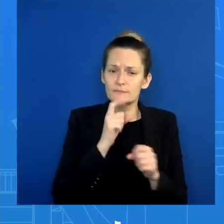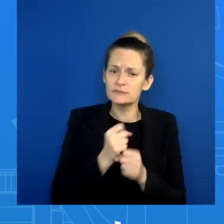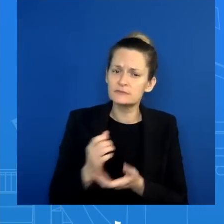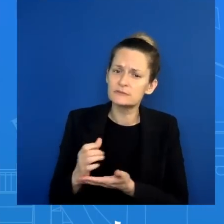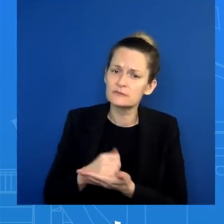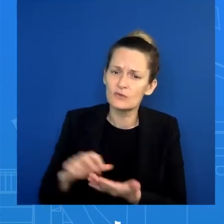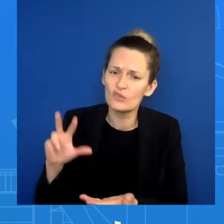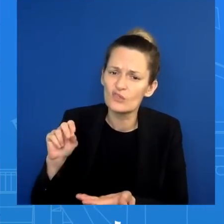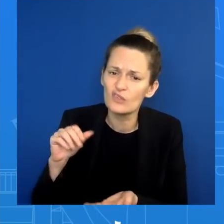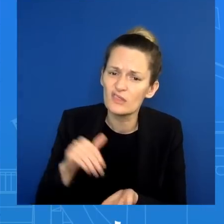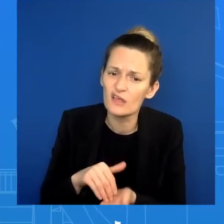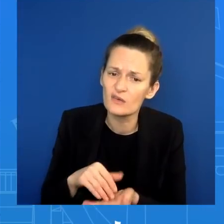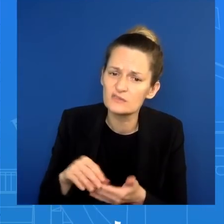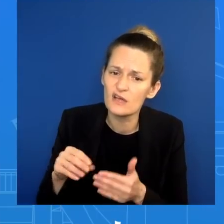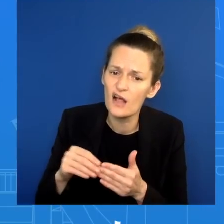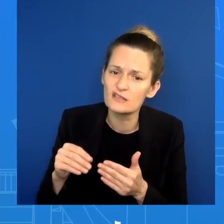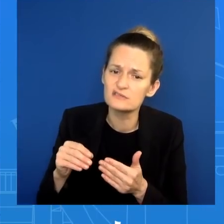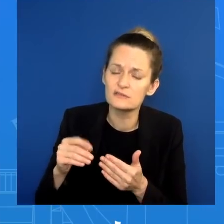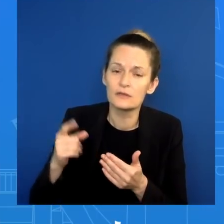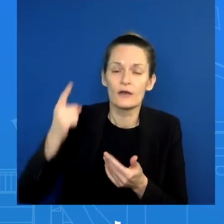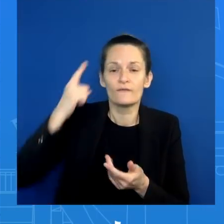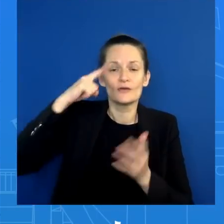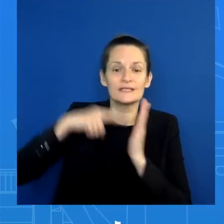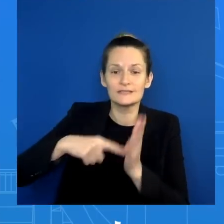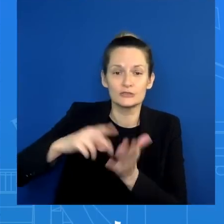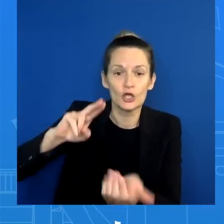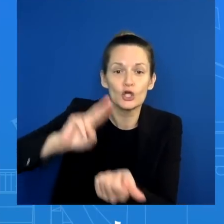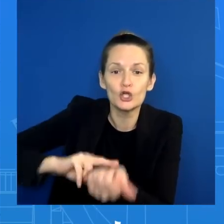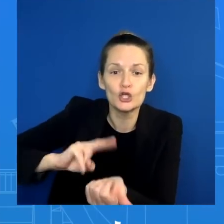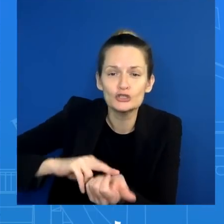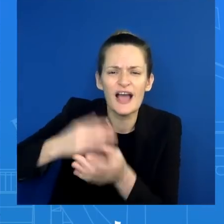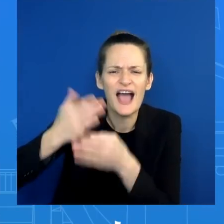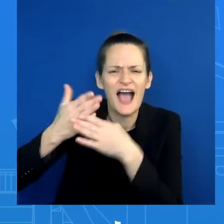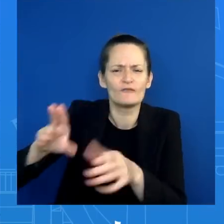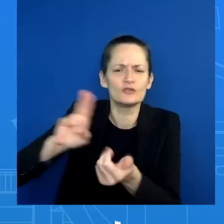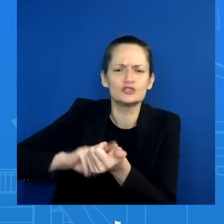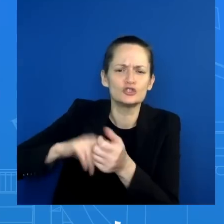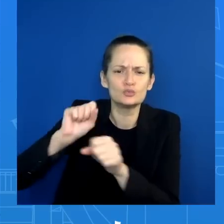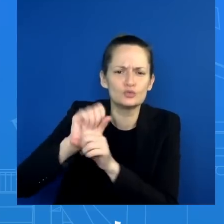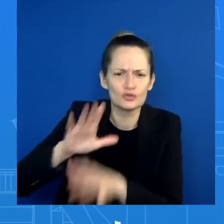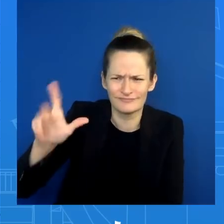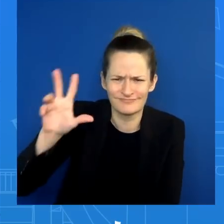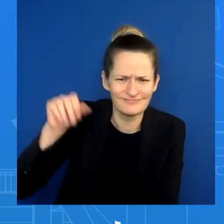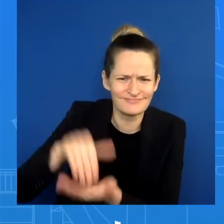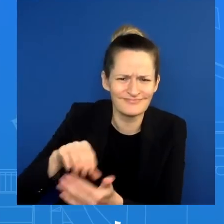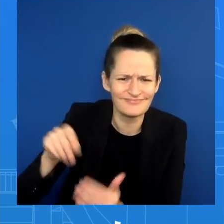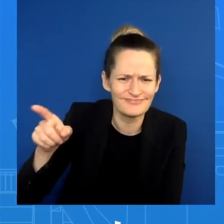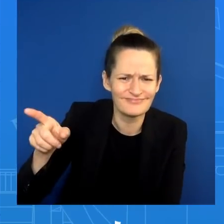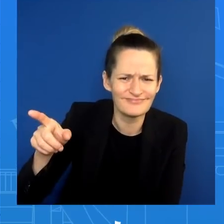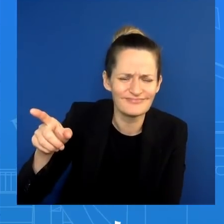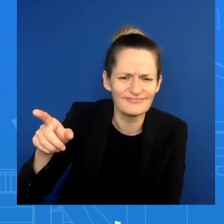when you think about the reform, I mean, we we've just we've just we've just gone back. You've made your point. I've made my point.